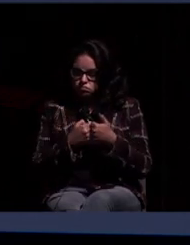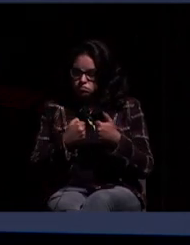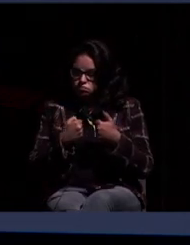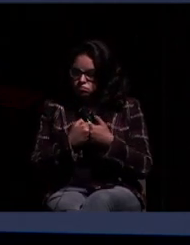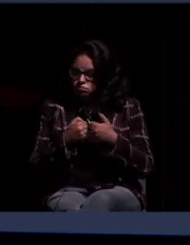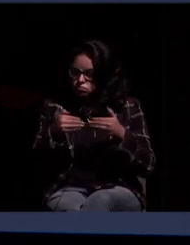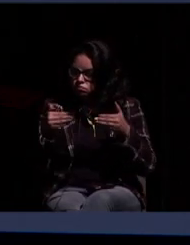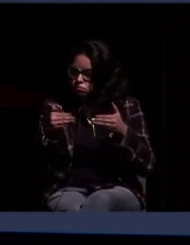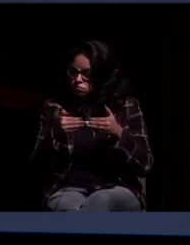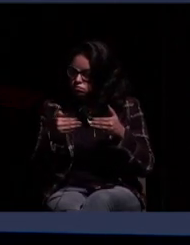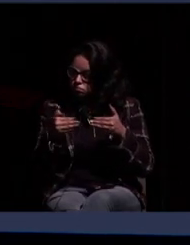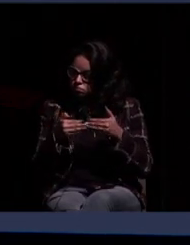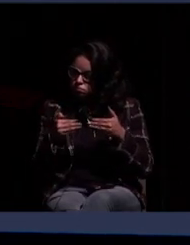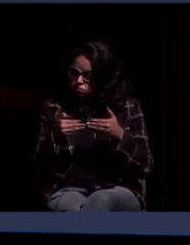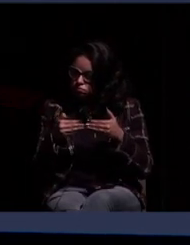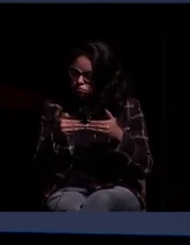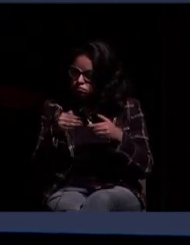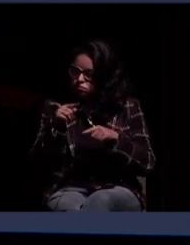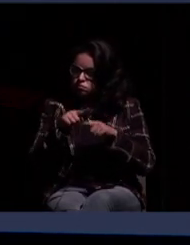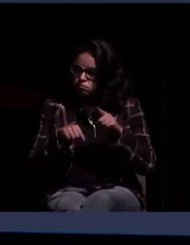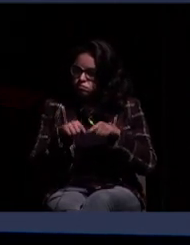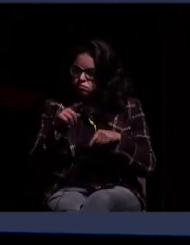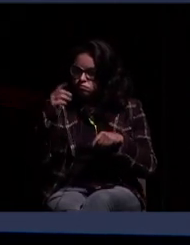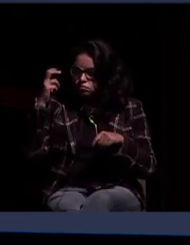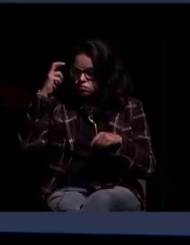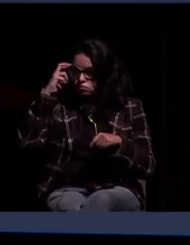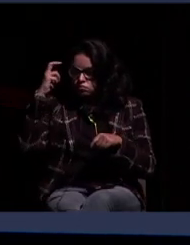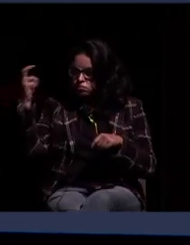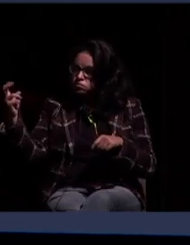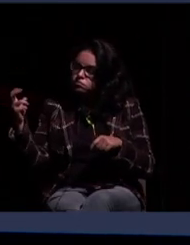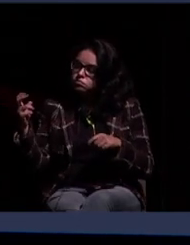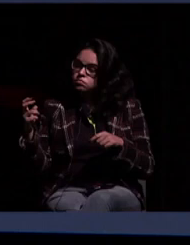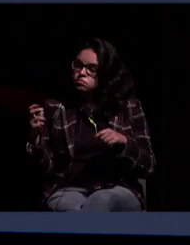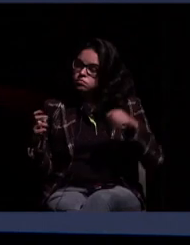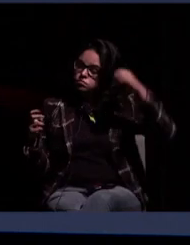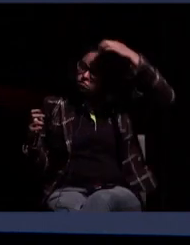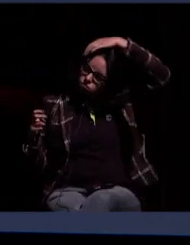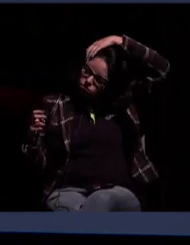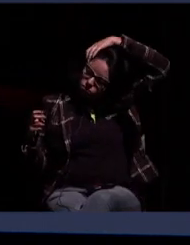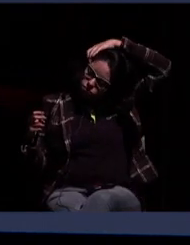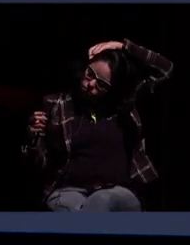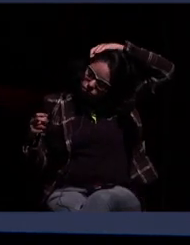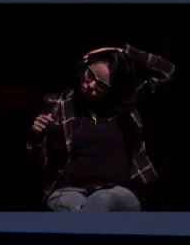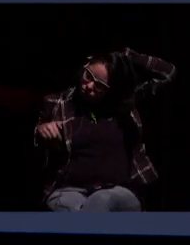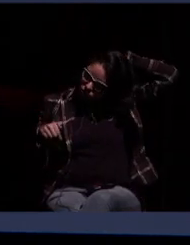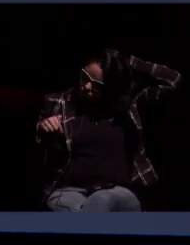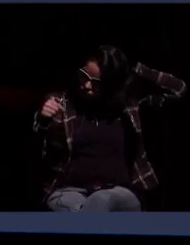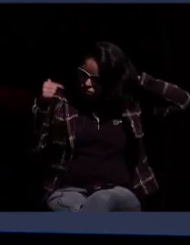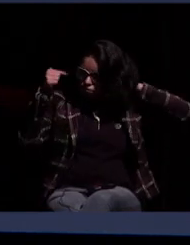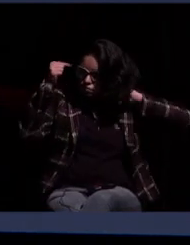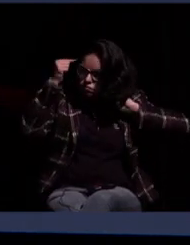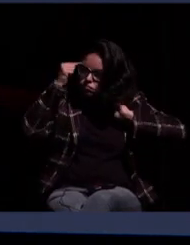That’s production of knowledge. And just like here, I’m thinking of a challenge